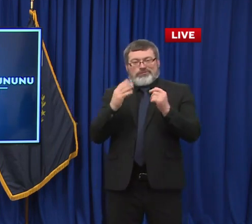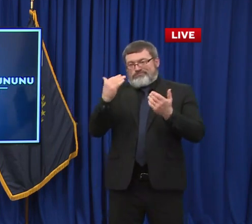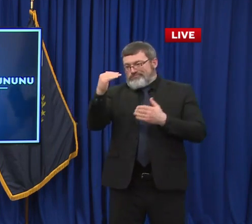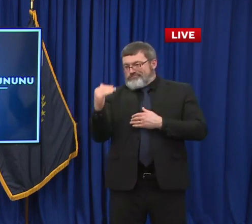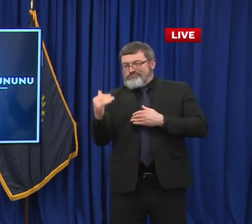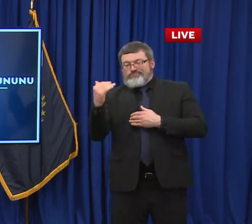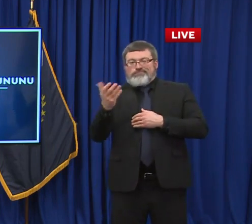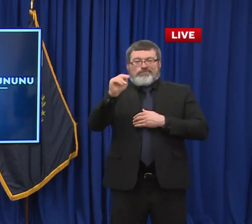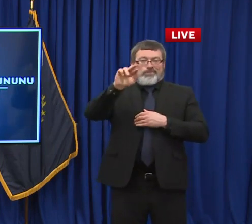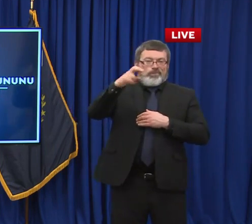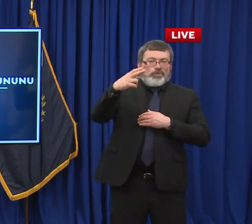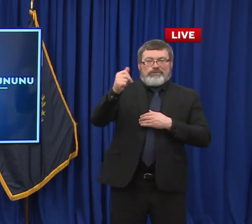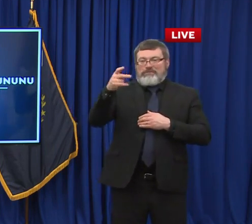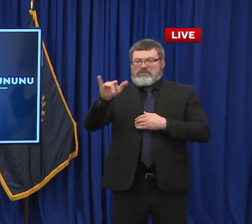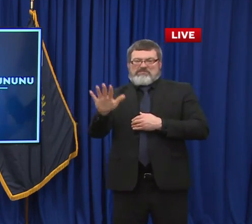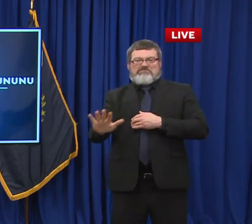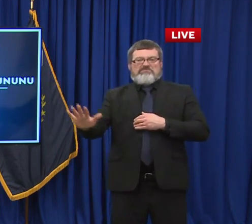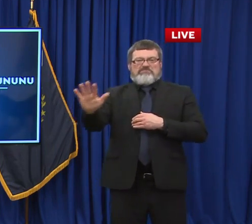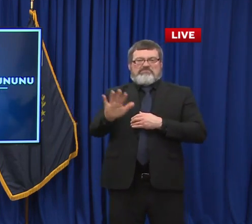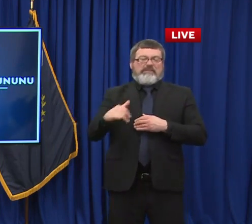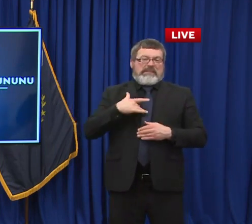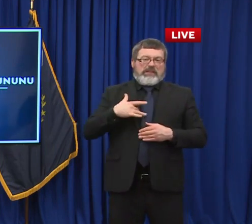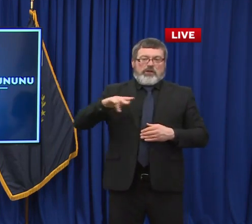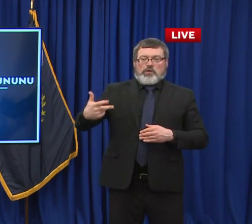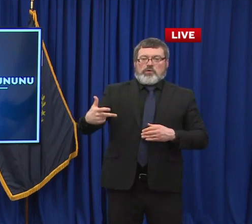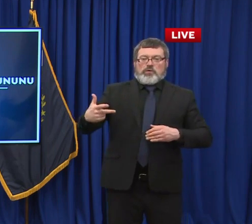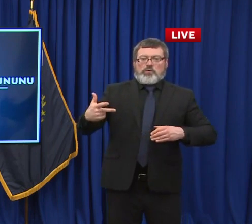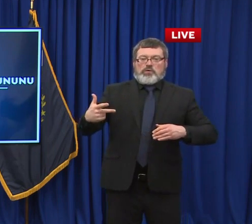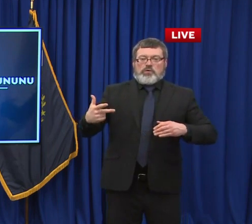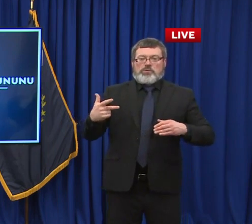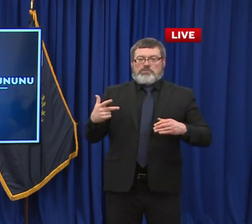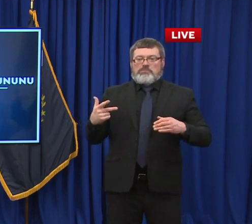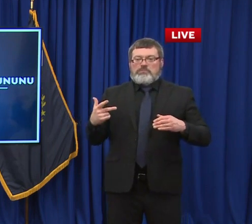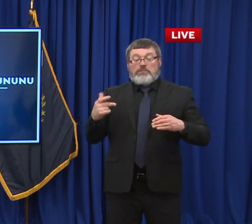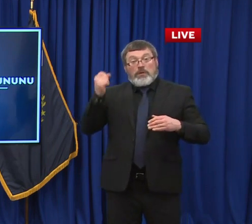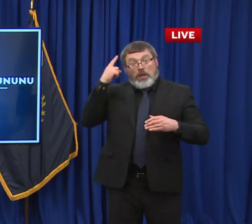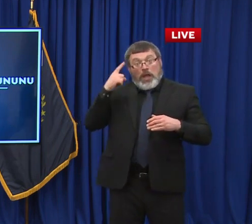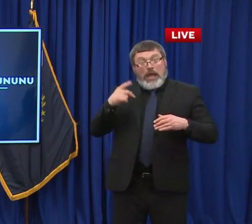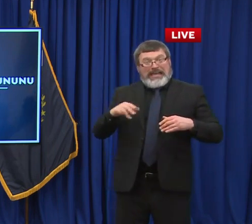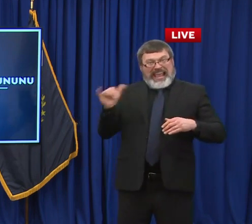MY SENSE IS YOU WILL SEE ANOTHER SURGE LATE WINTER/EARLY SPRING.